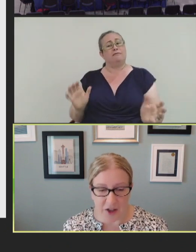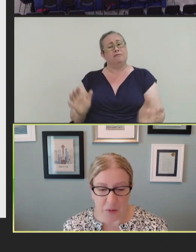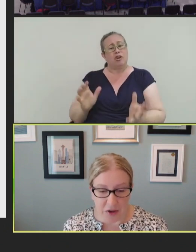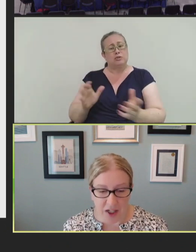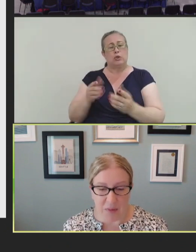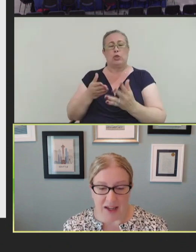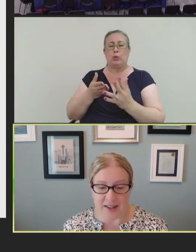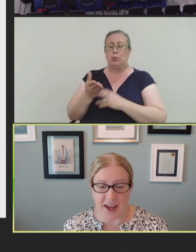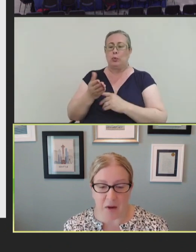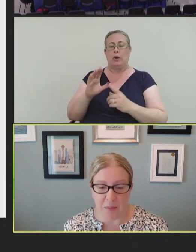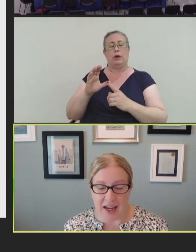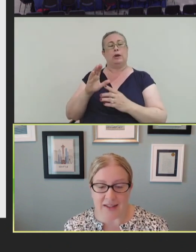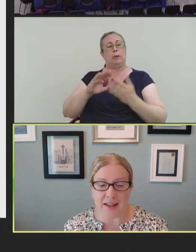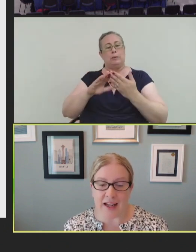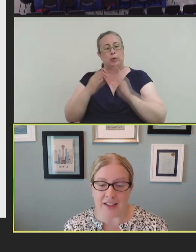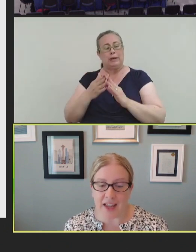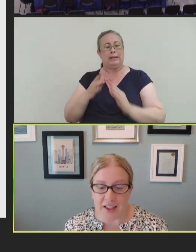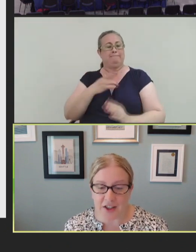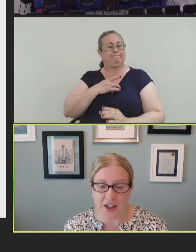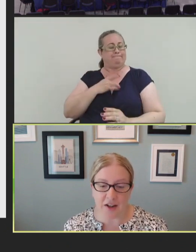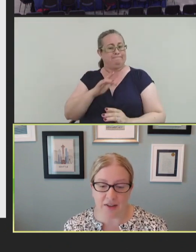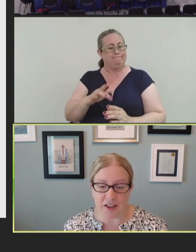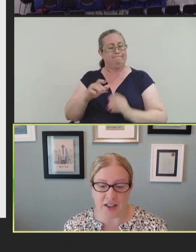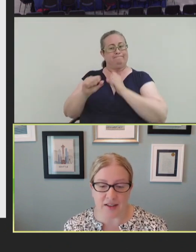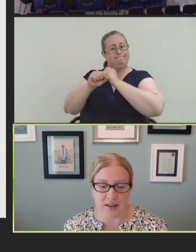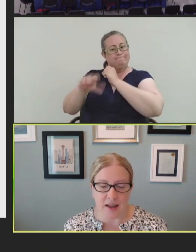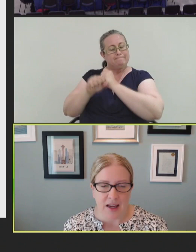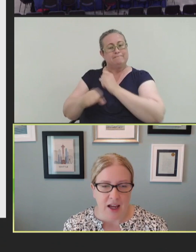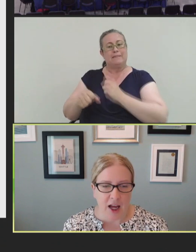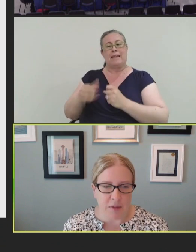community-based campaigns and educational interventions,